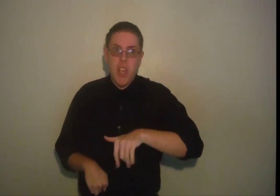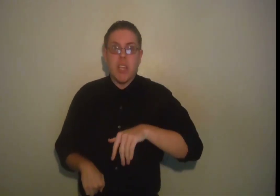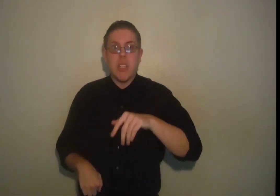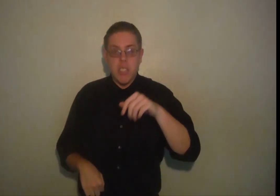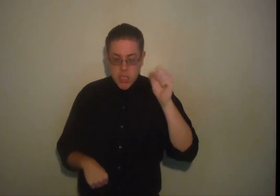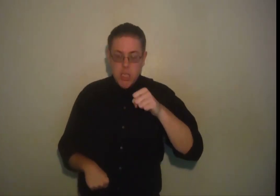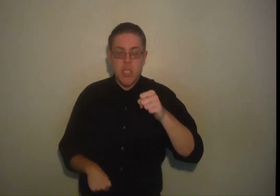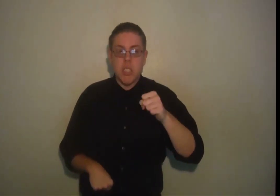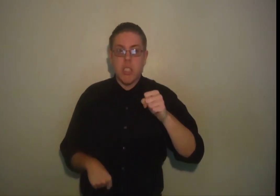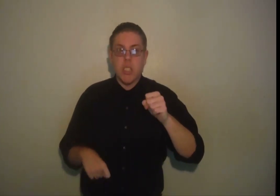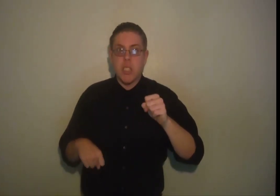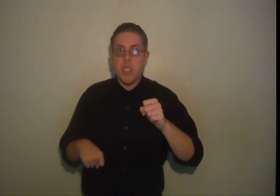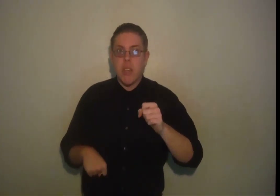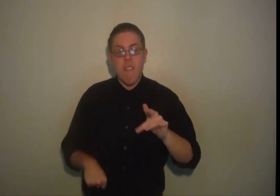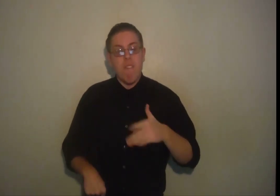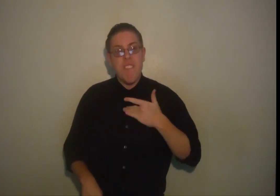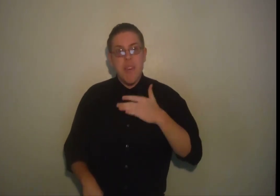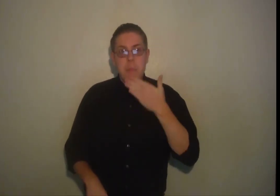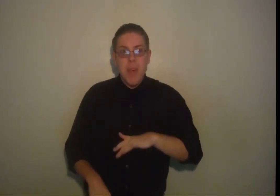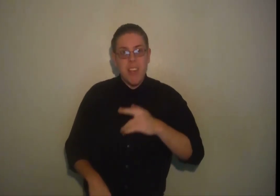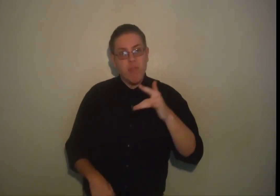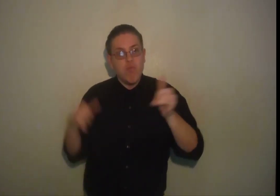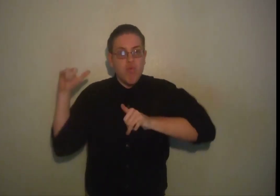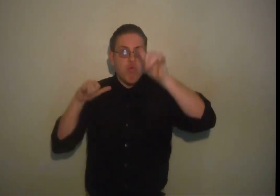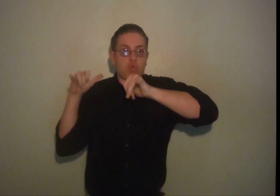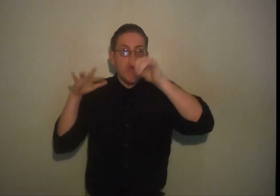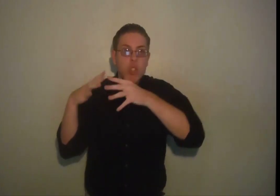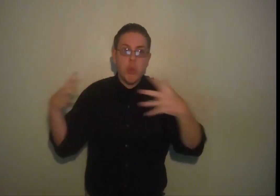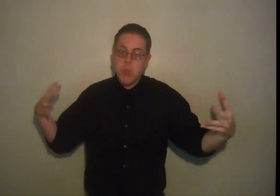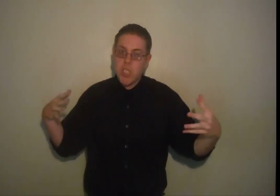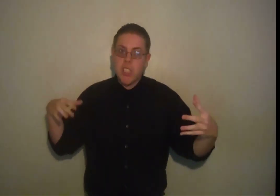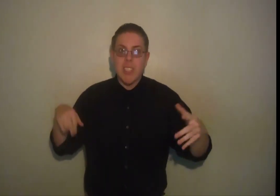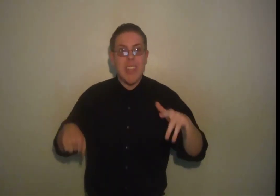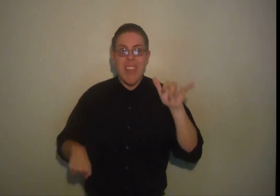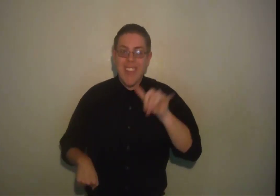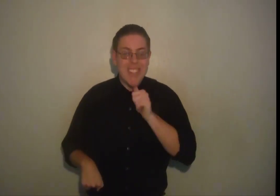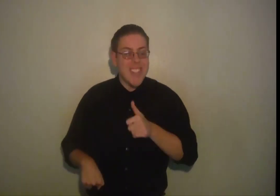or knows someone close to them who had had a night where they have regretted drinking too much.